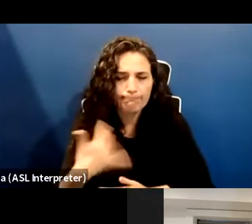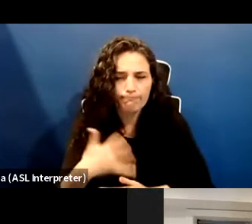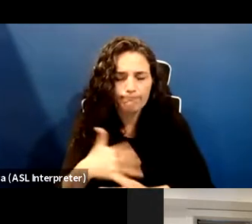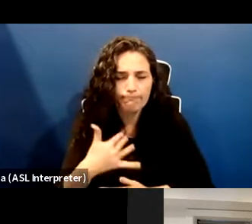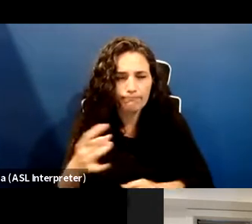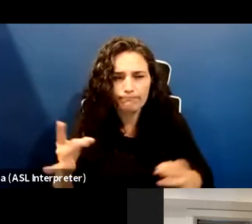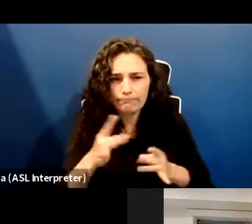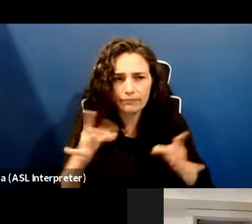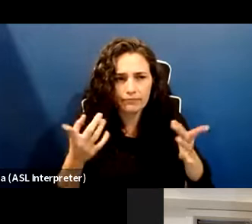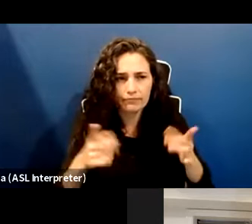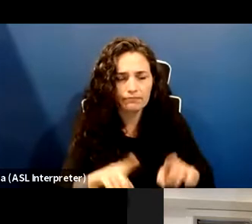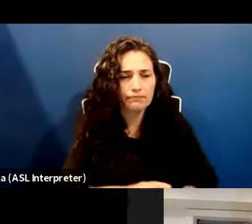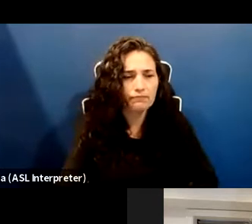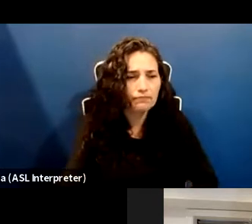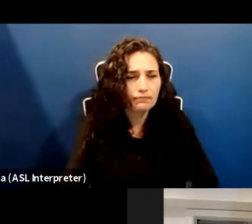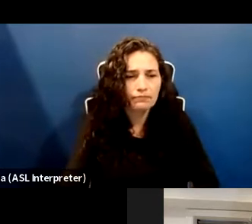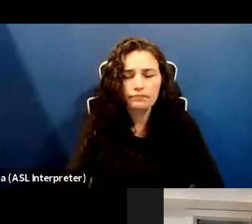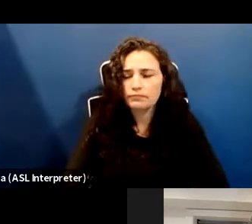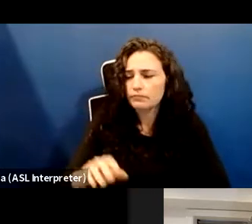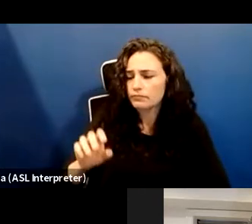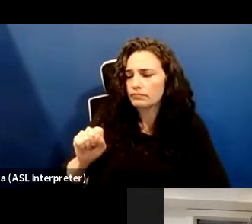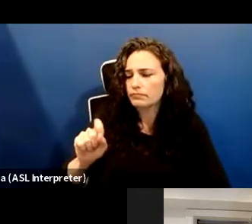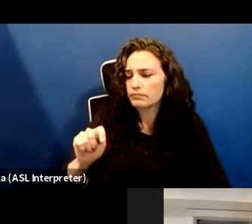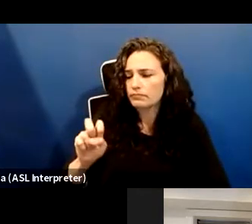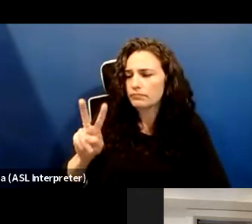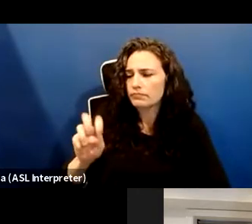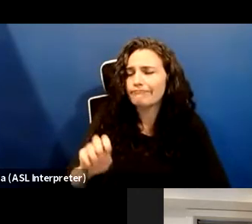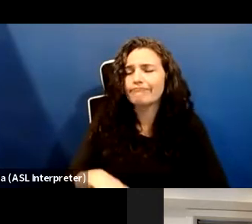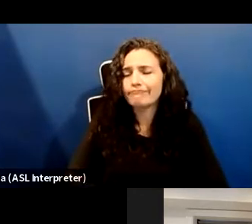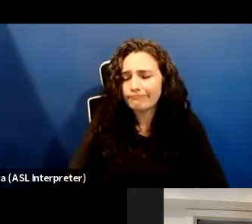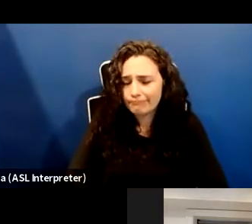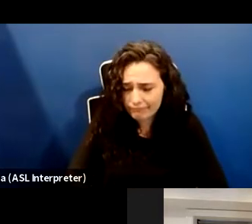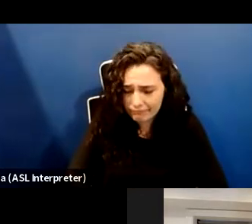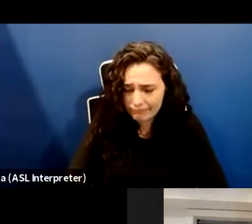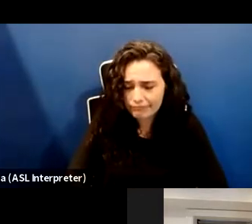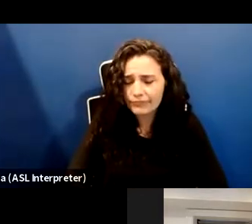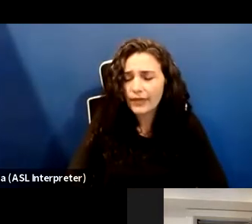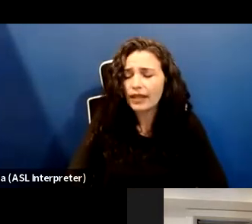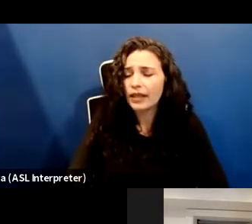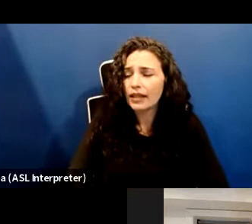As a way to sort of wrap up this conversation, I'm wondering for each of you,